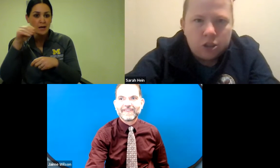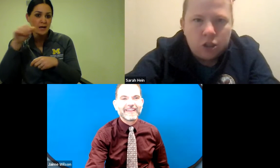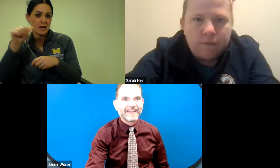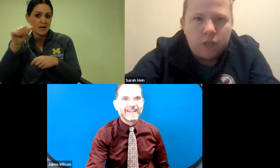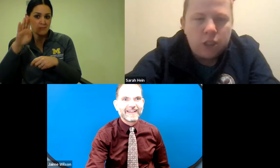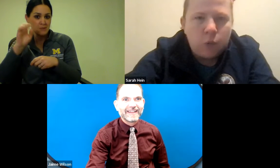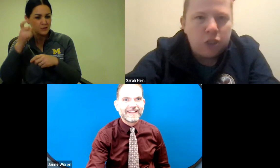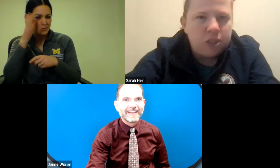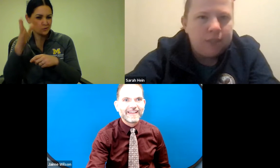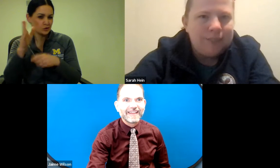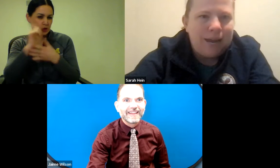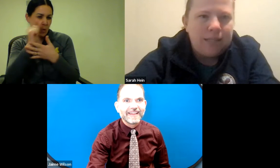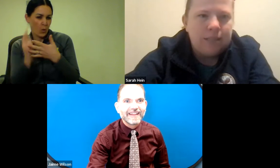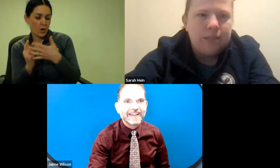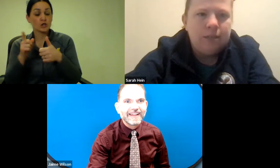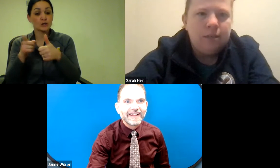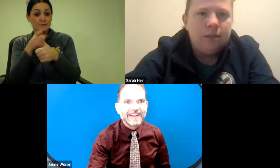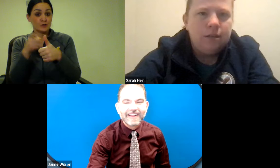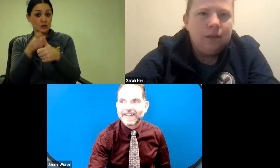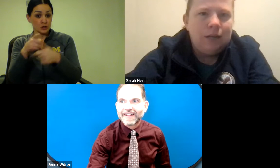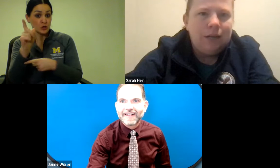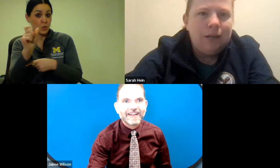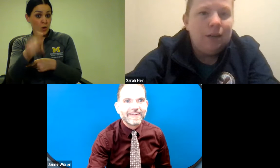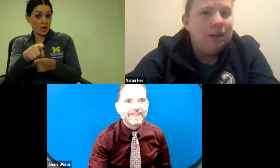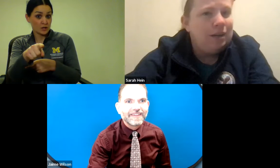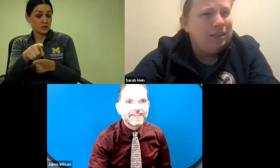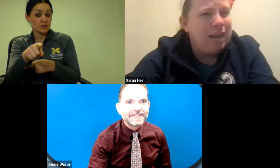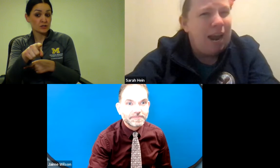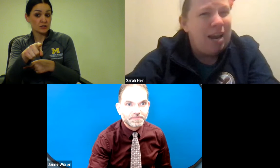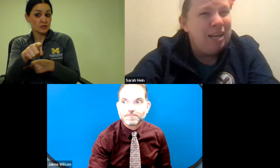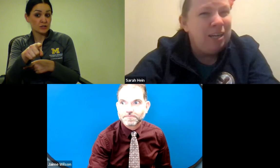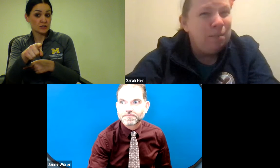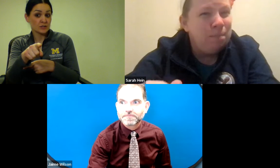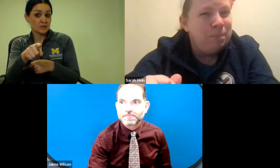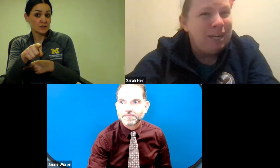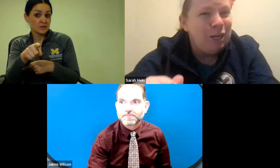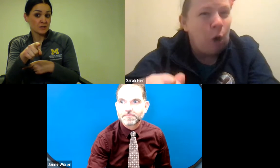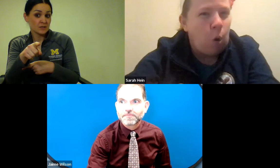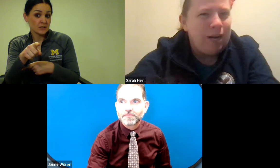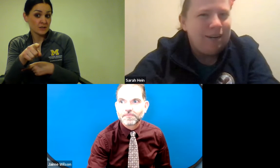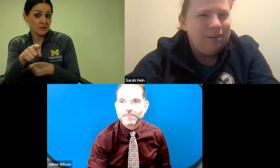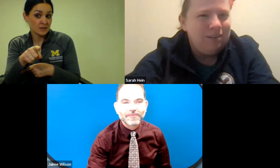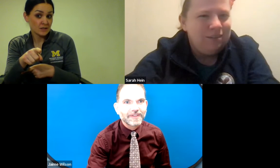Sarah Hein: So the first question is asked in Sarah Hein: it: a Sarah Hein: P. O. E.